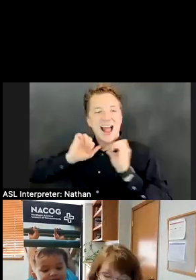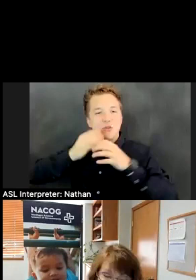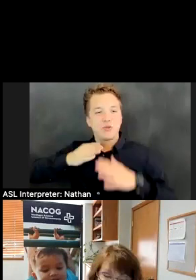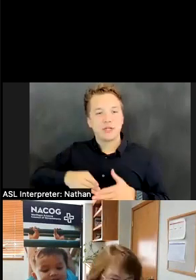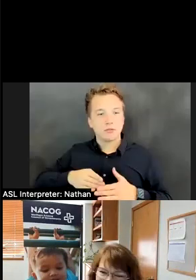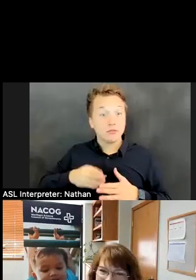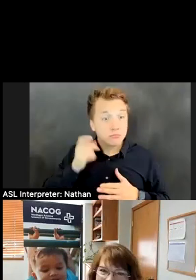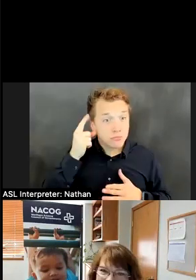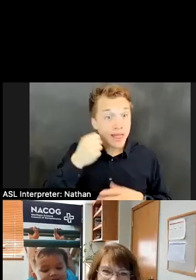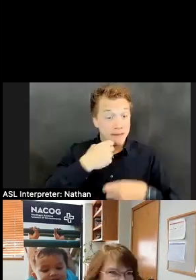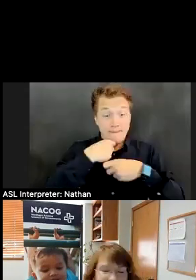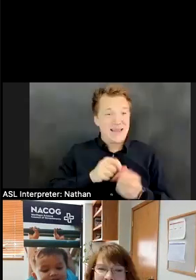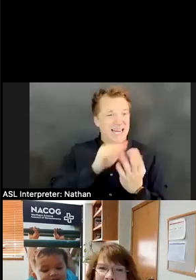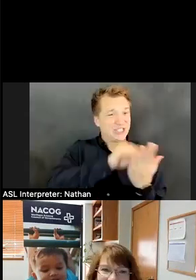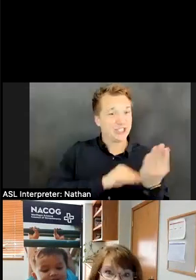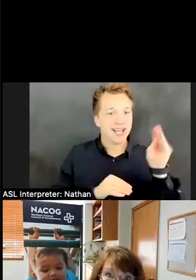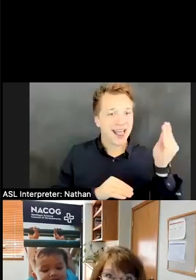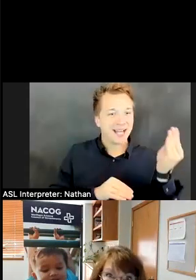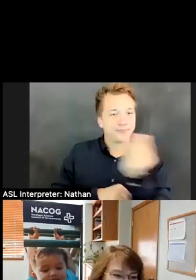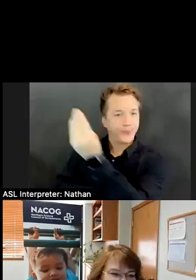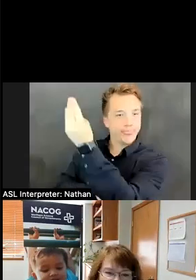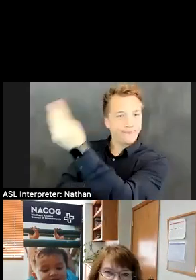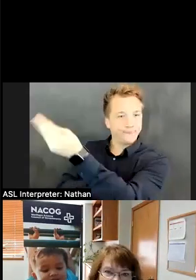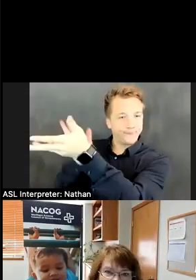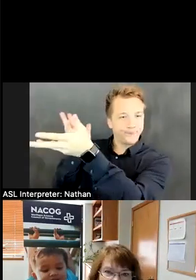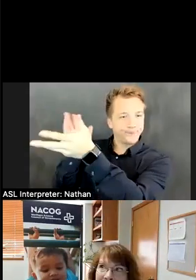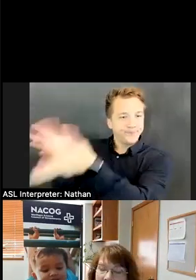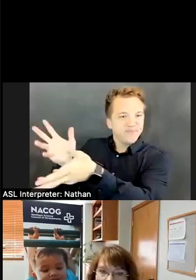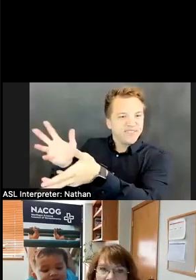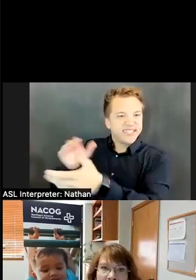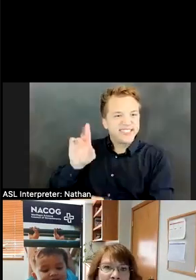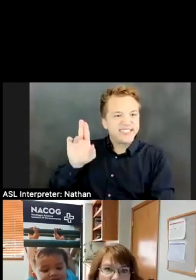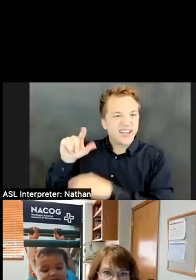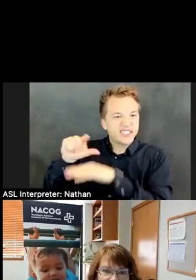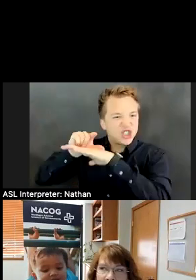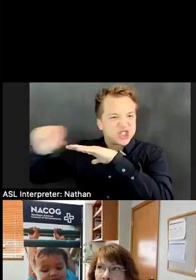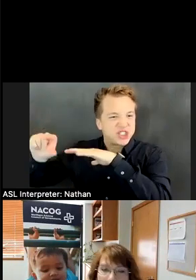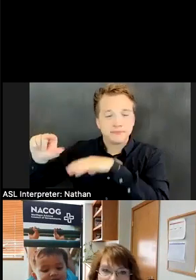Bring it to your parties. Talk about it. It's data. It's important. It's living, breathing.